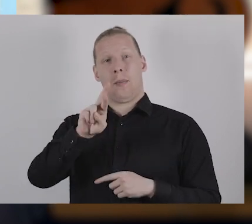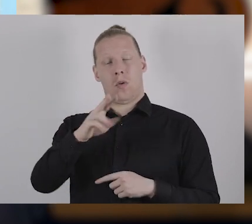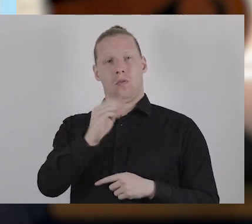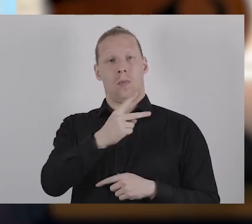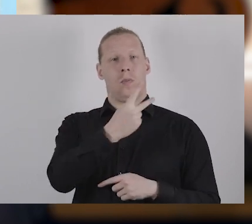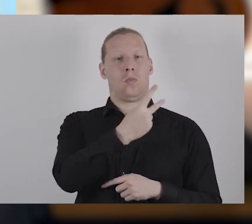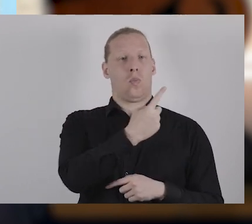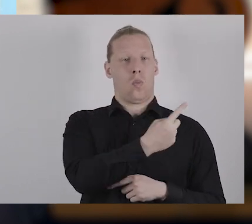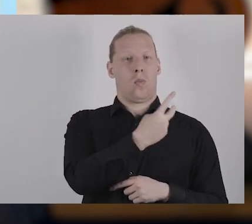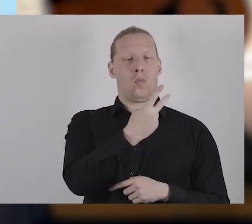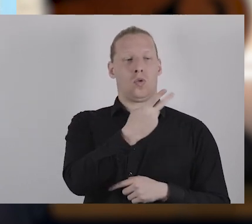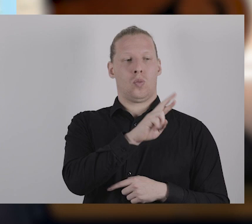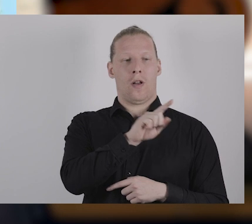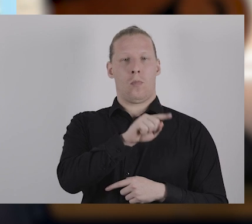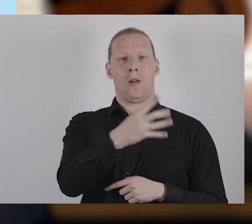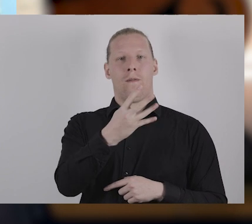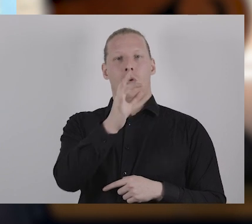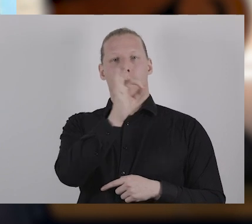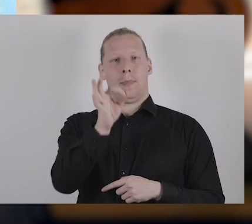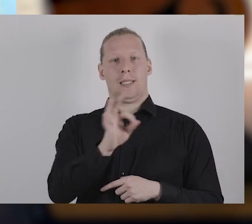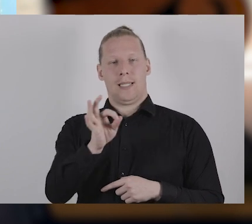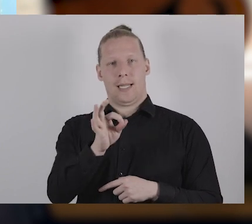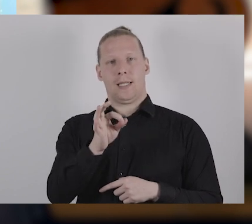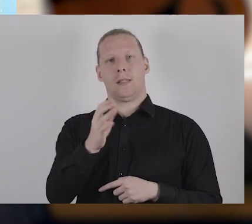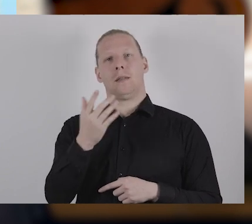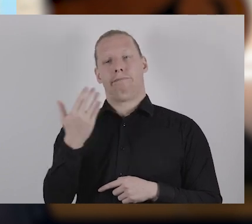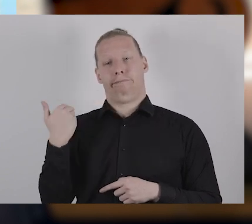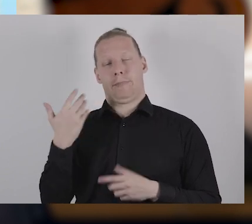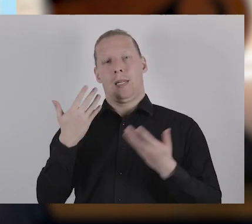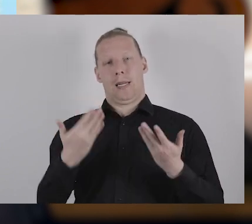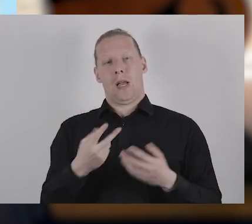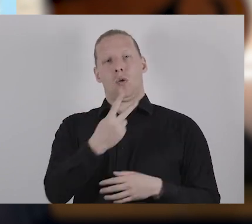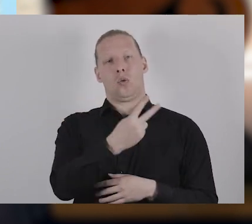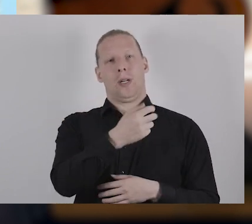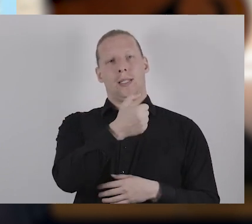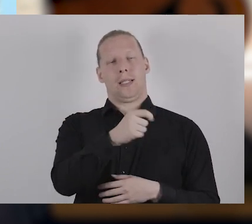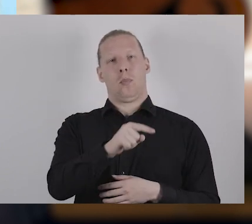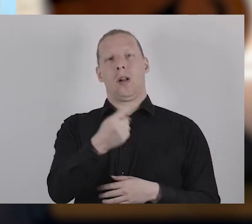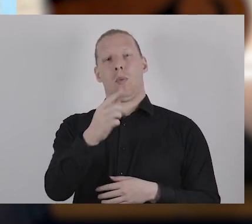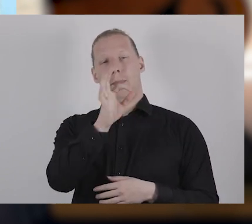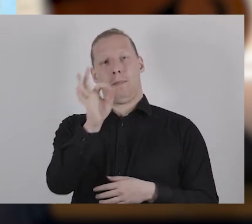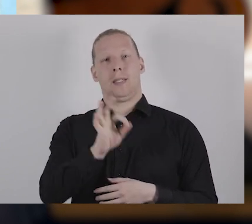going from 12.4% to 21.6%. There's still more work to do,